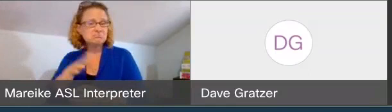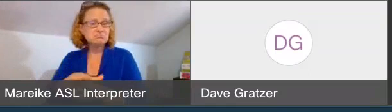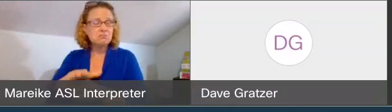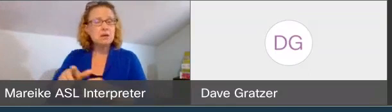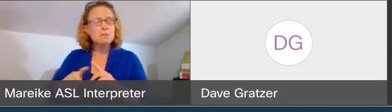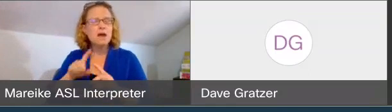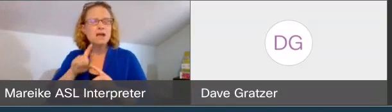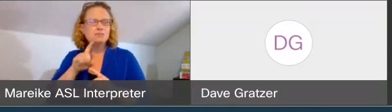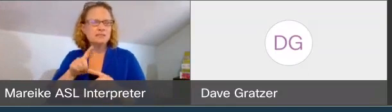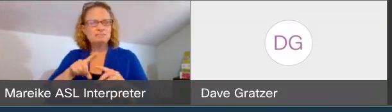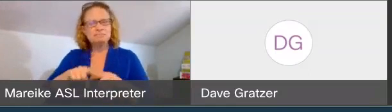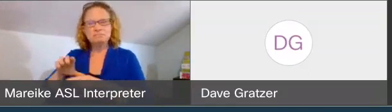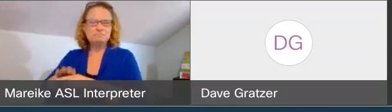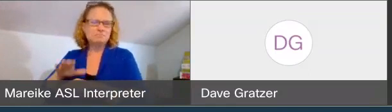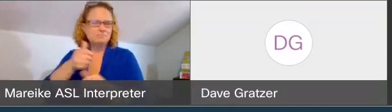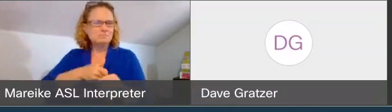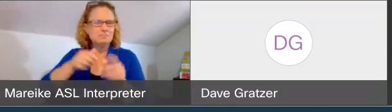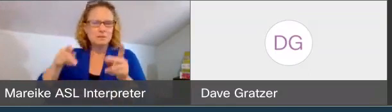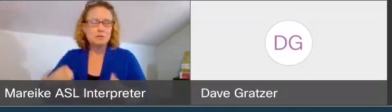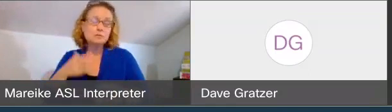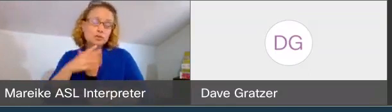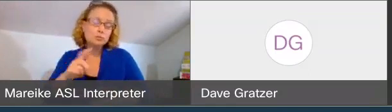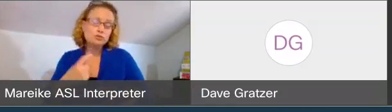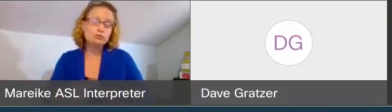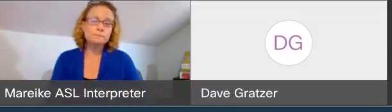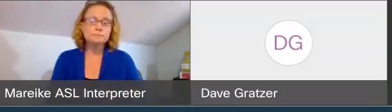question and a good one. - [Michele] Okay, thank you.